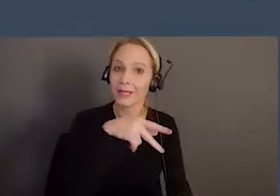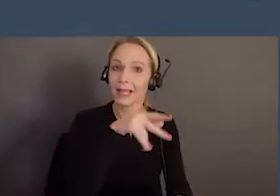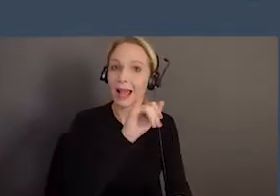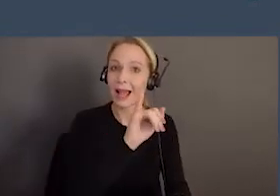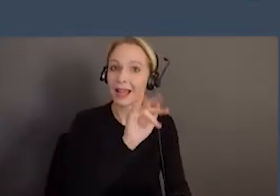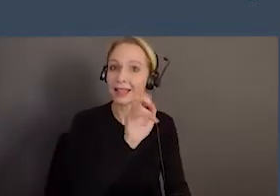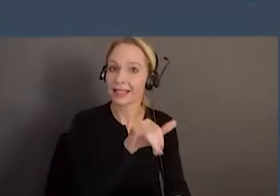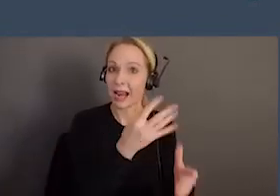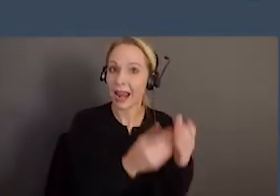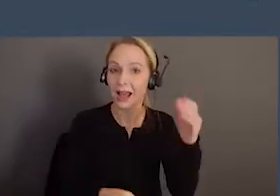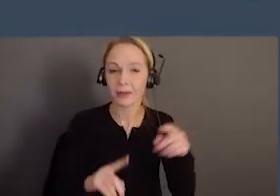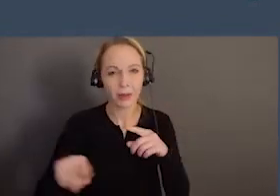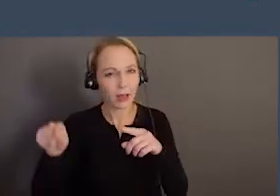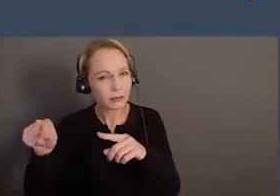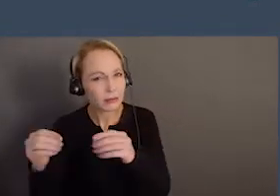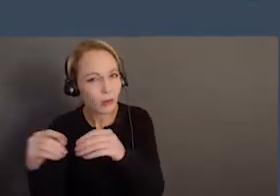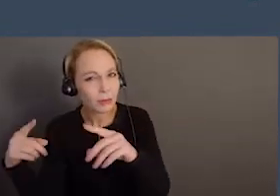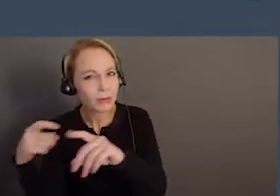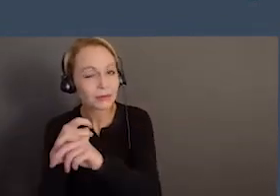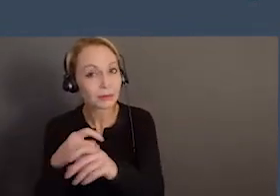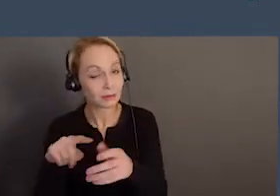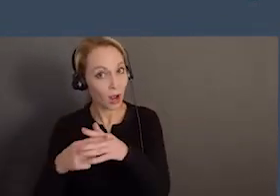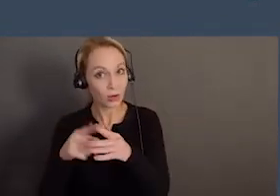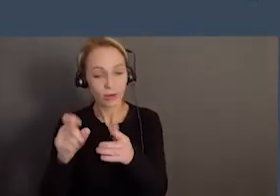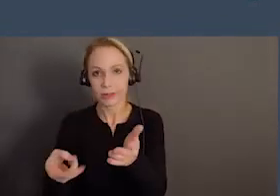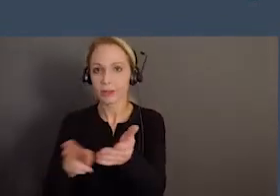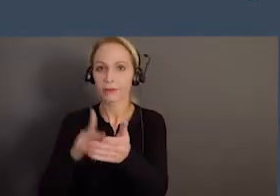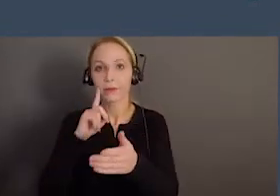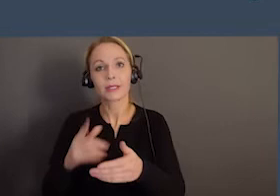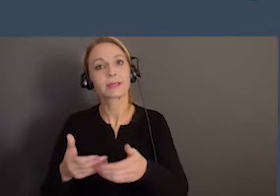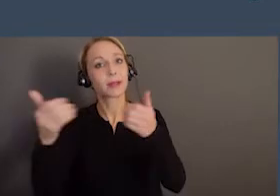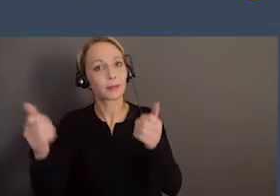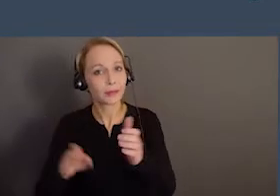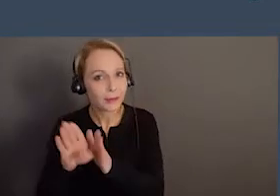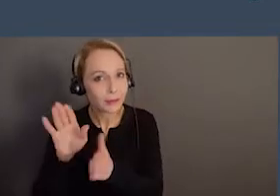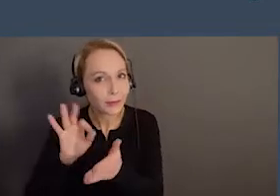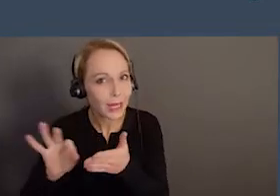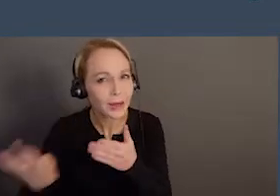TO START YOU HAVE TO SIGN UP FOR A SEPARATE DEVELOPER